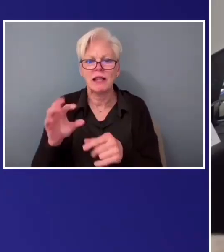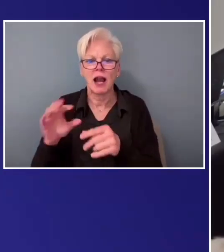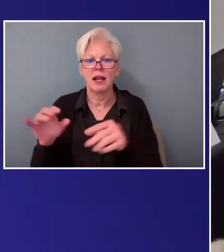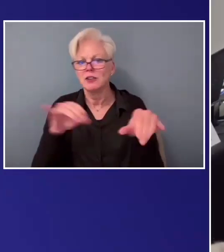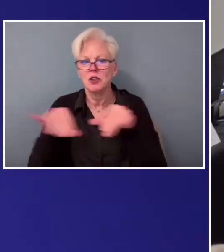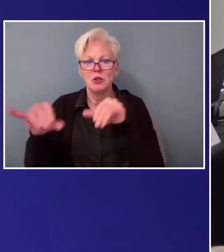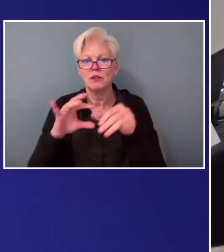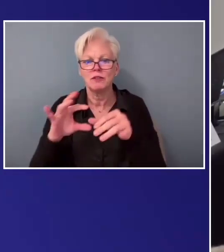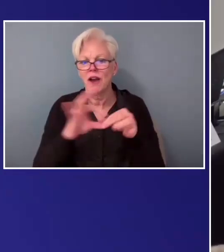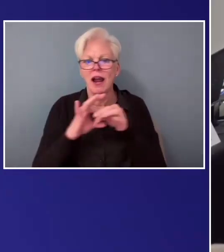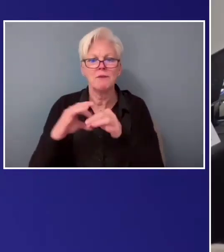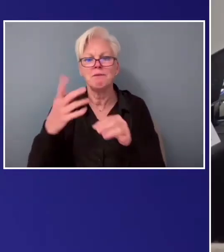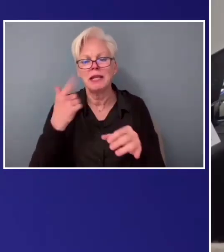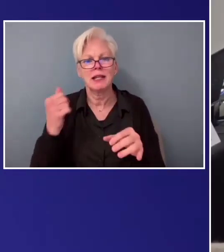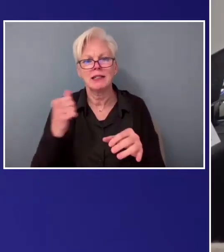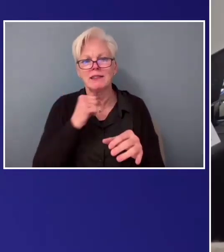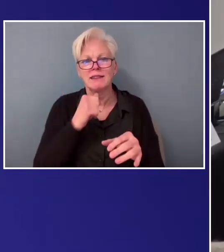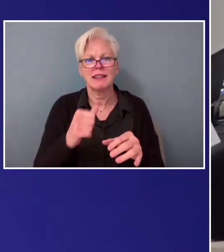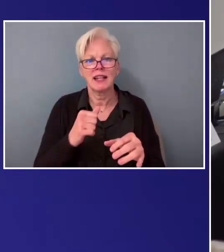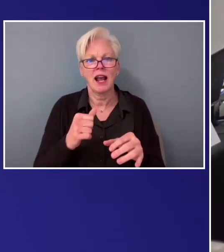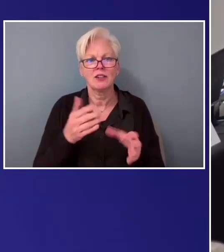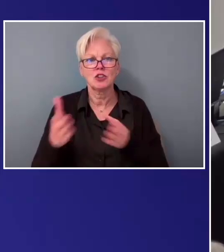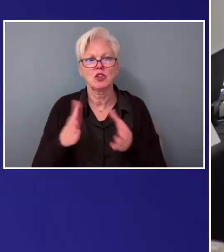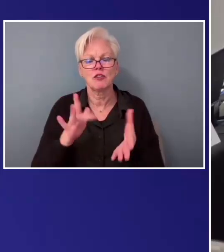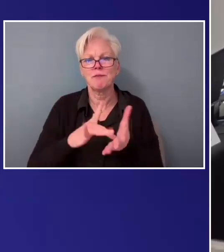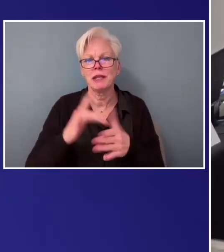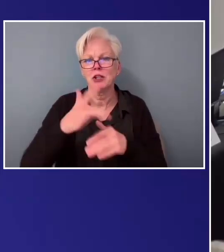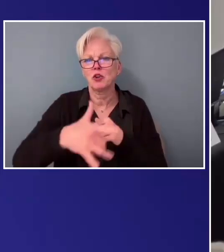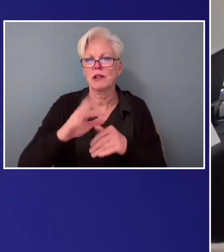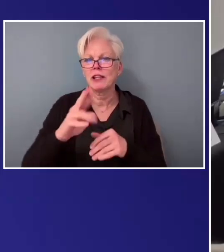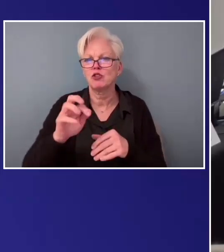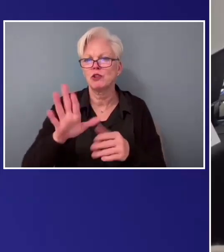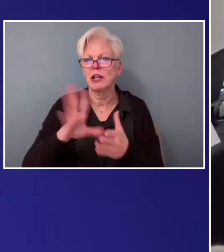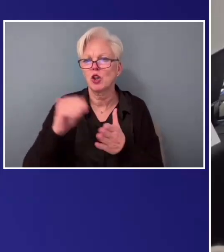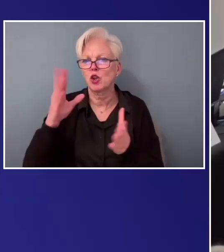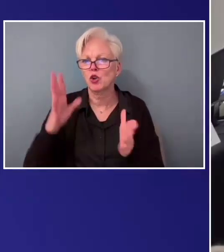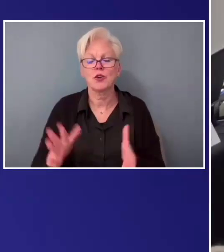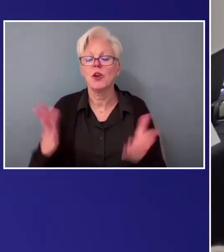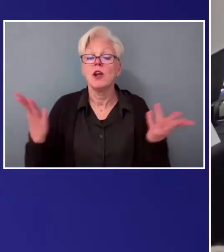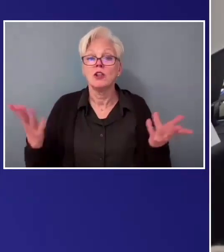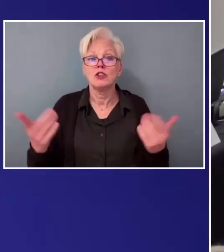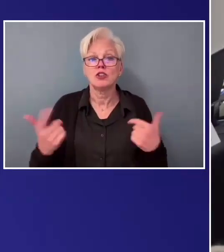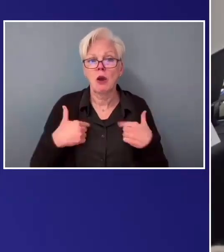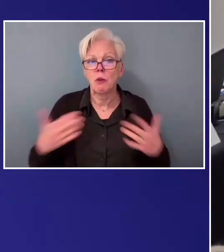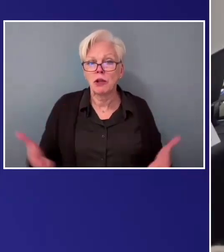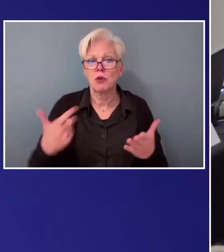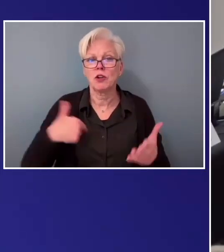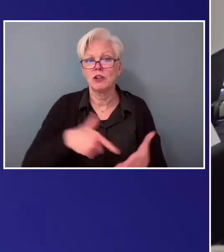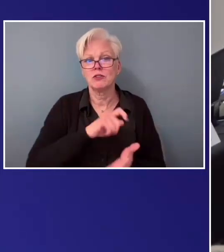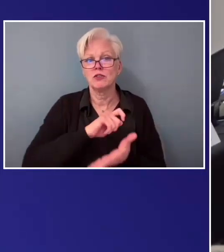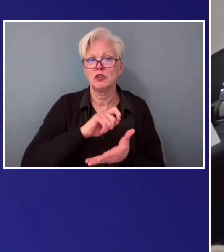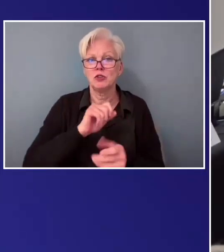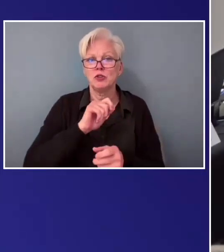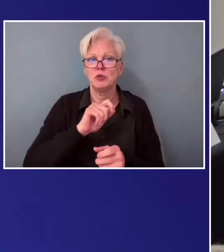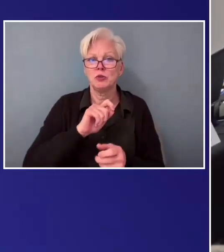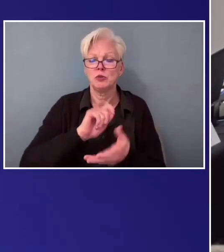you know, mid-early career learners. And so I would just encourage us to think about how can we rightsize this, because we just have such a